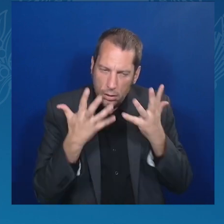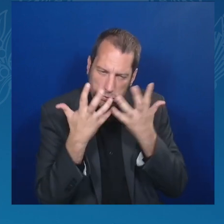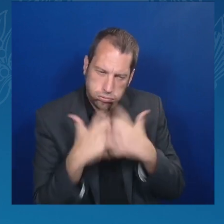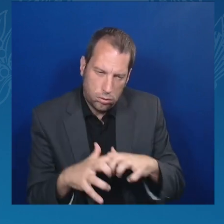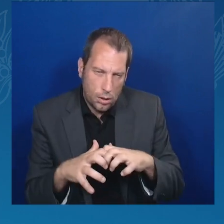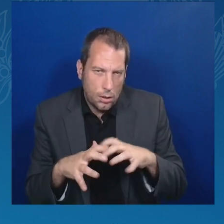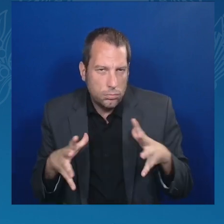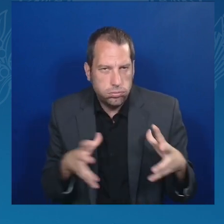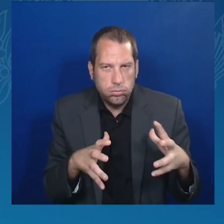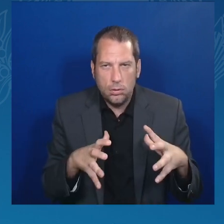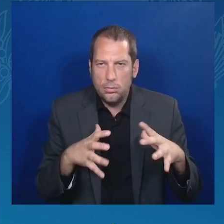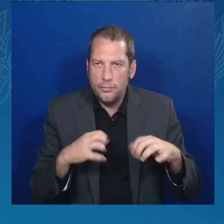and practicing how to do it.